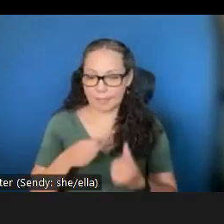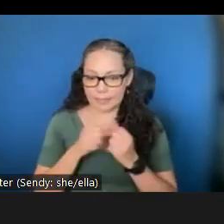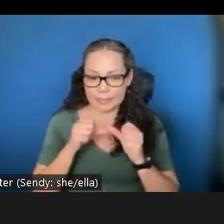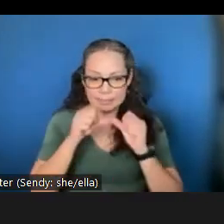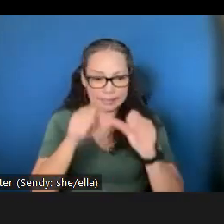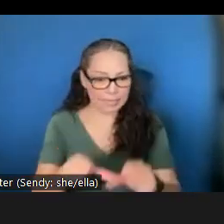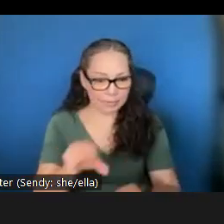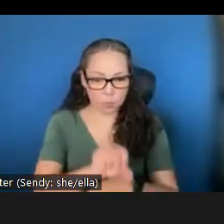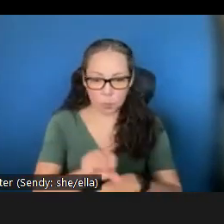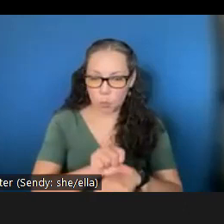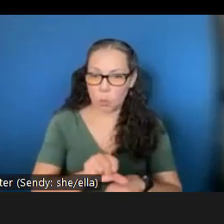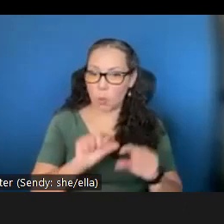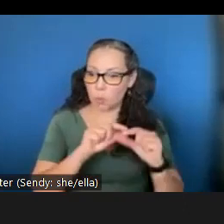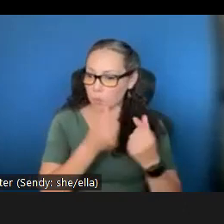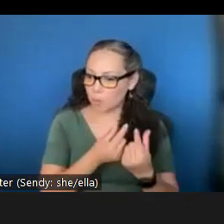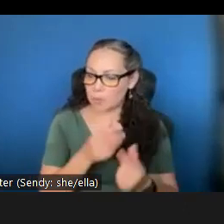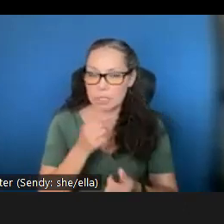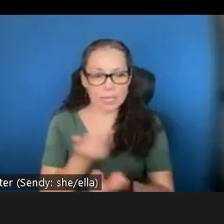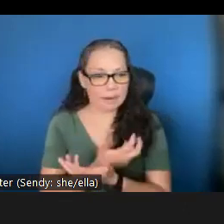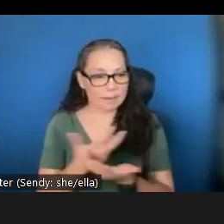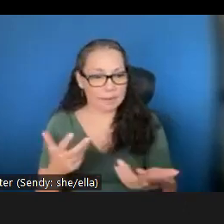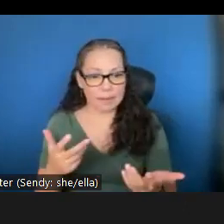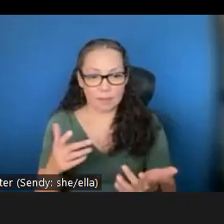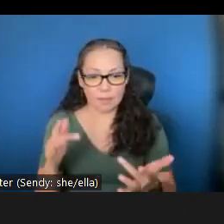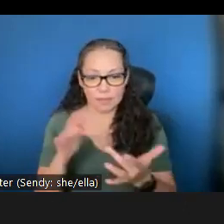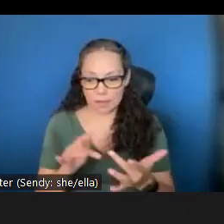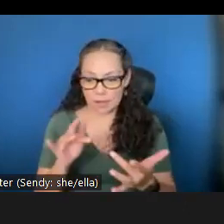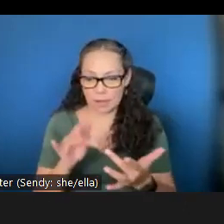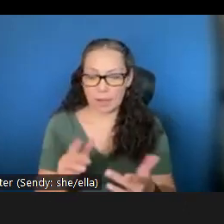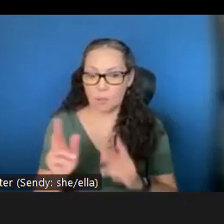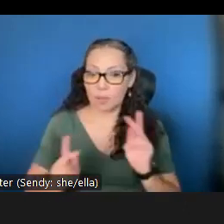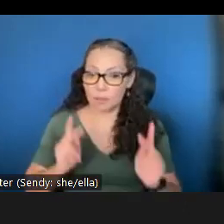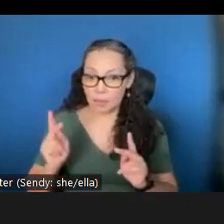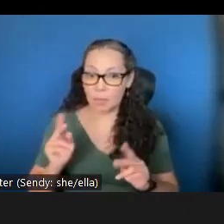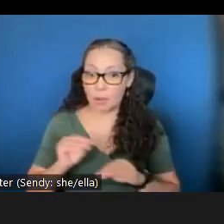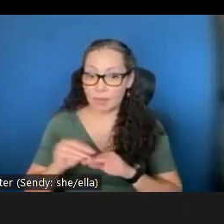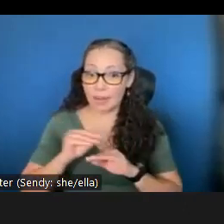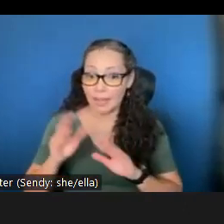the other times we have been able to connect with um folks on the advisory committee as well as the